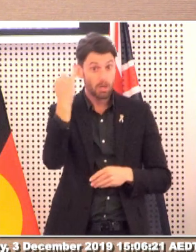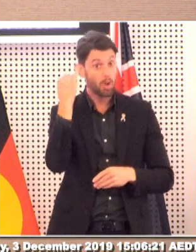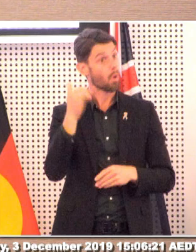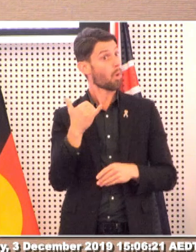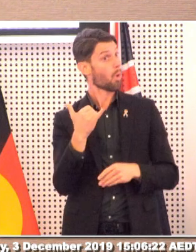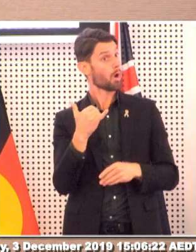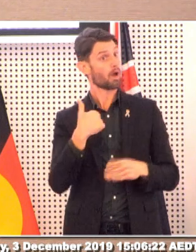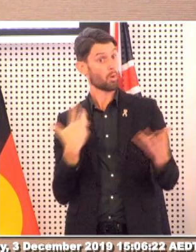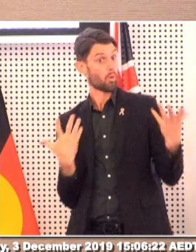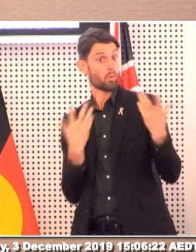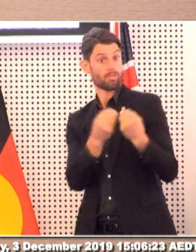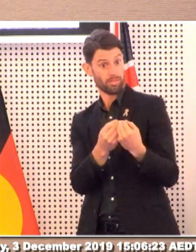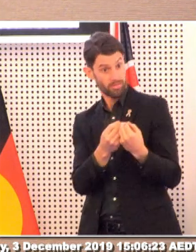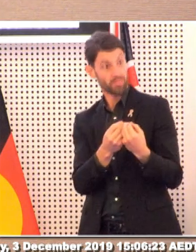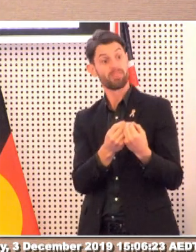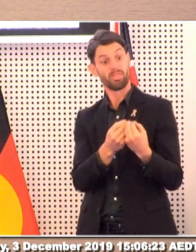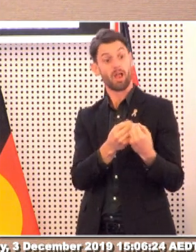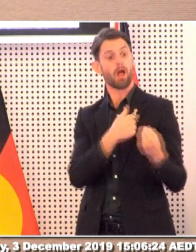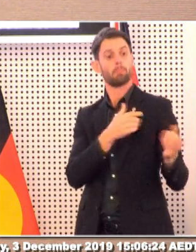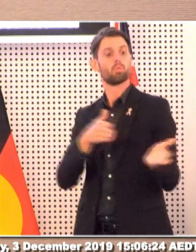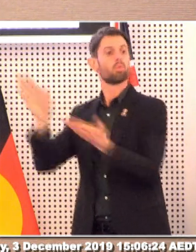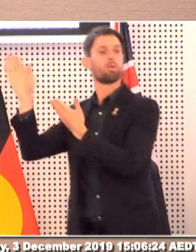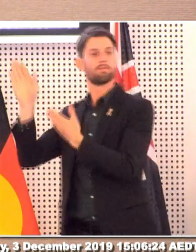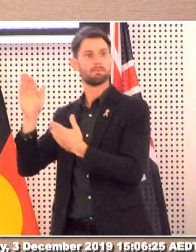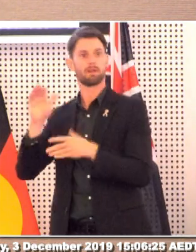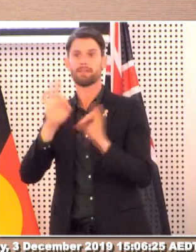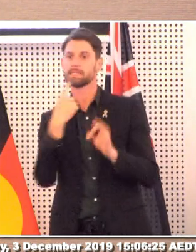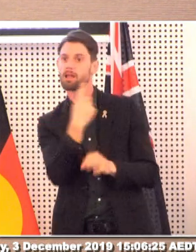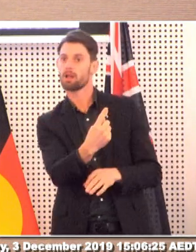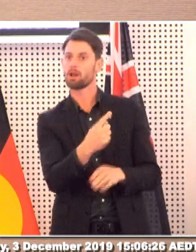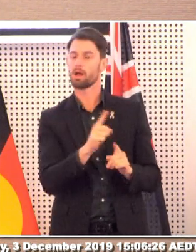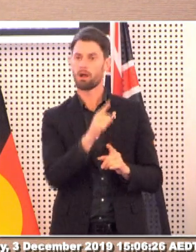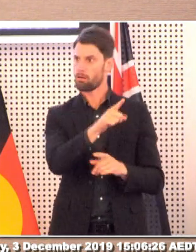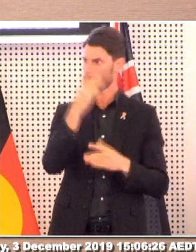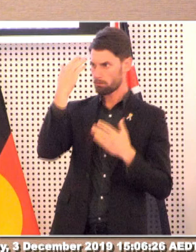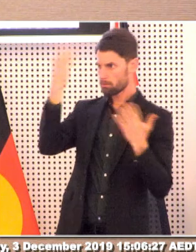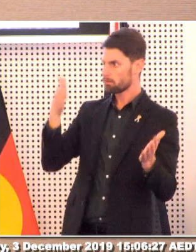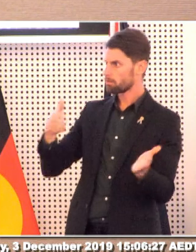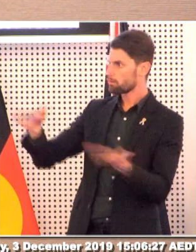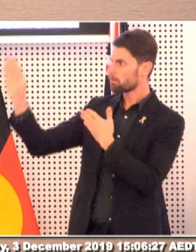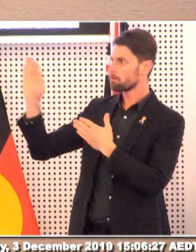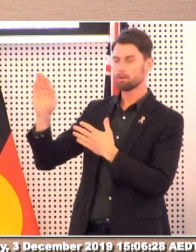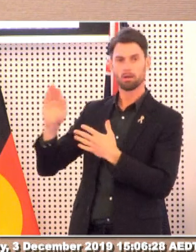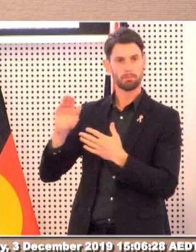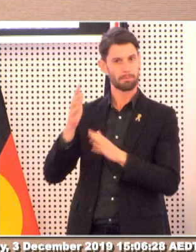So there’s no involvement. There’s no engagement of people who are living in these houses around who their